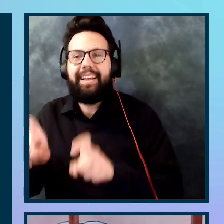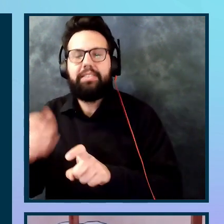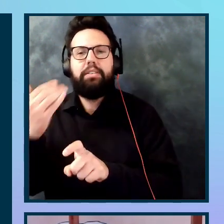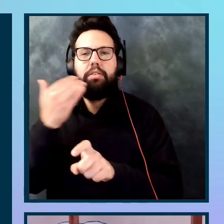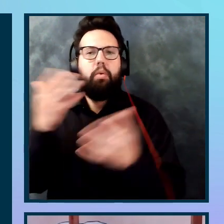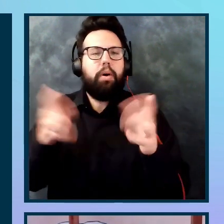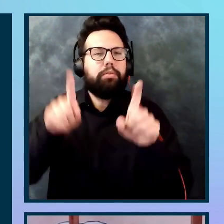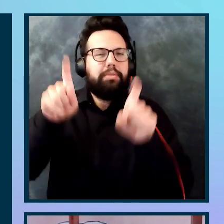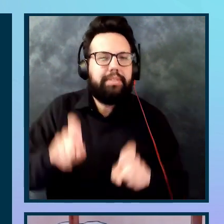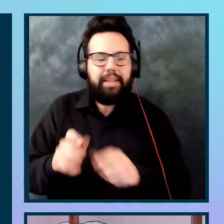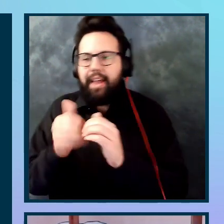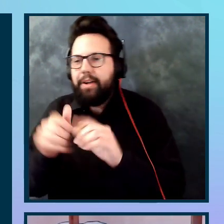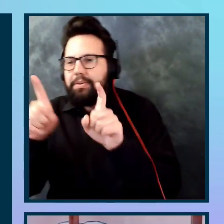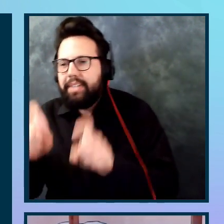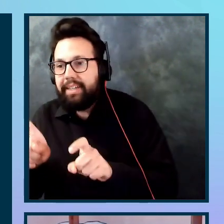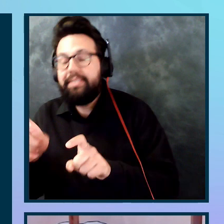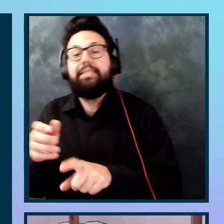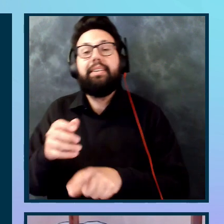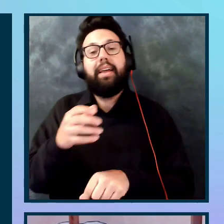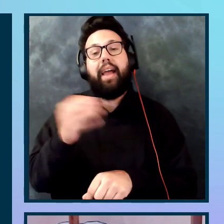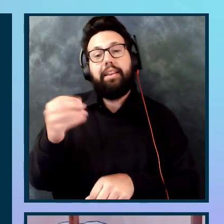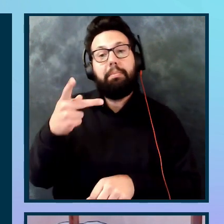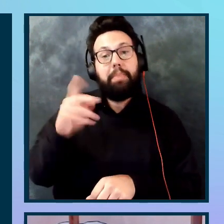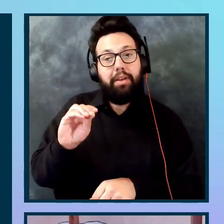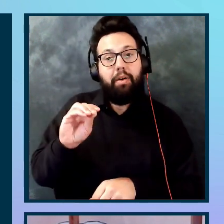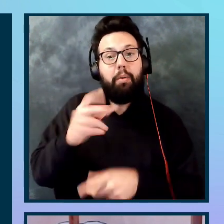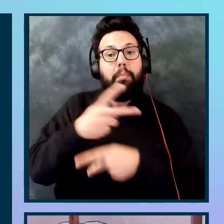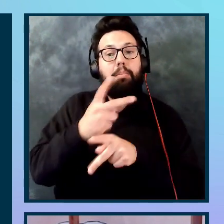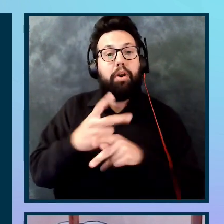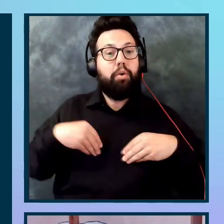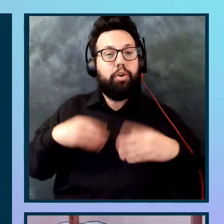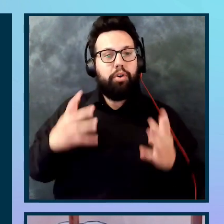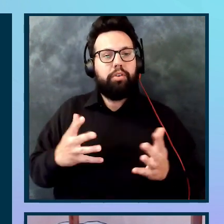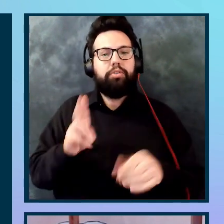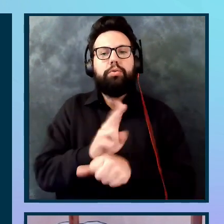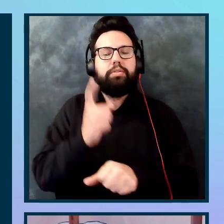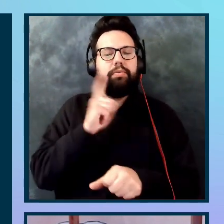and the product owners, then, use them to help accept stories and look for evidence